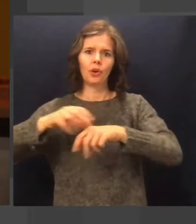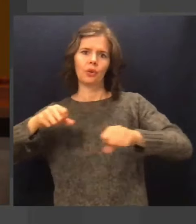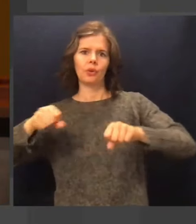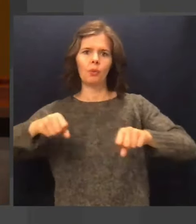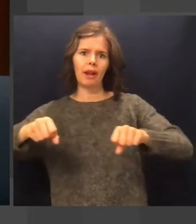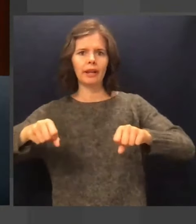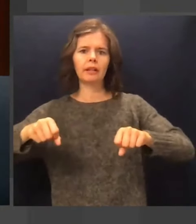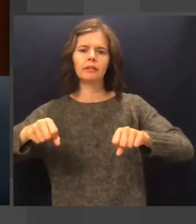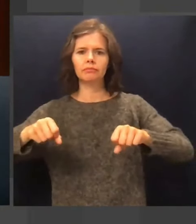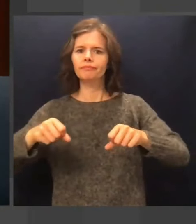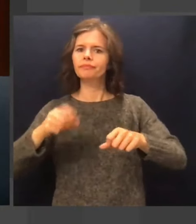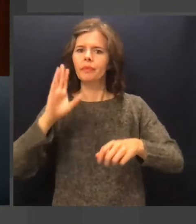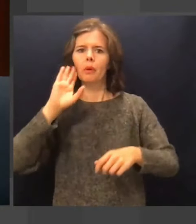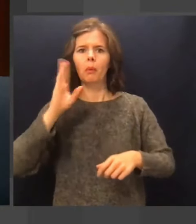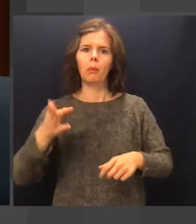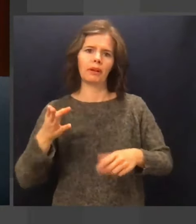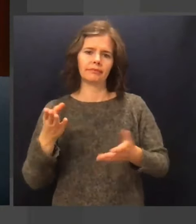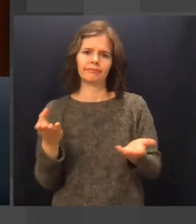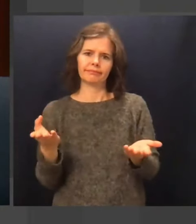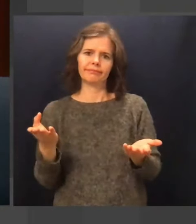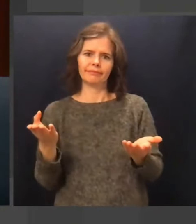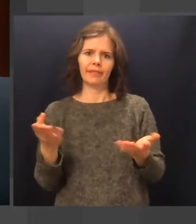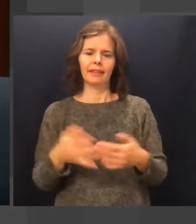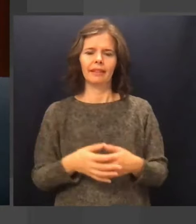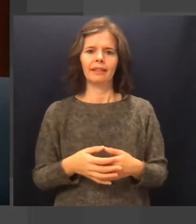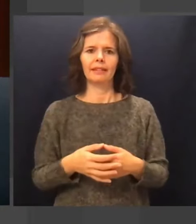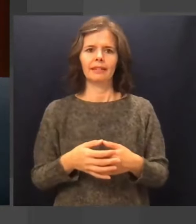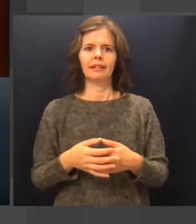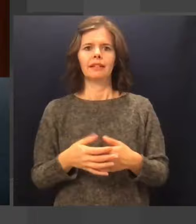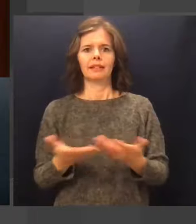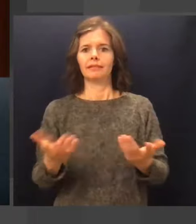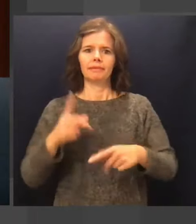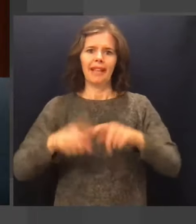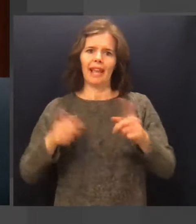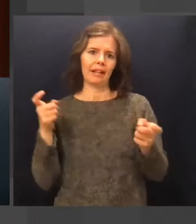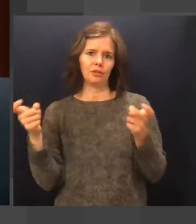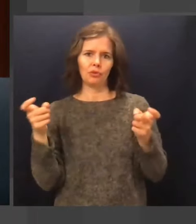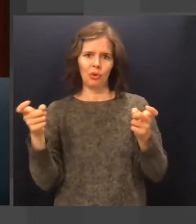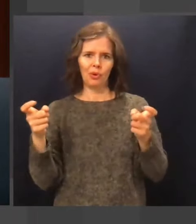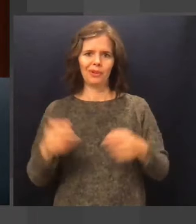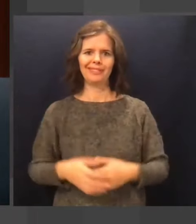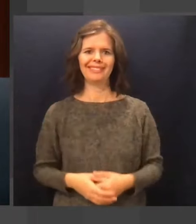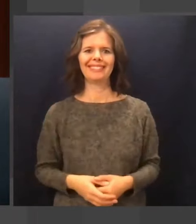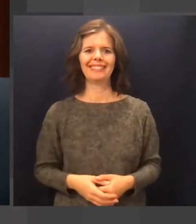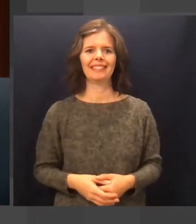BUT THERE IS DEFINITELY A FEW THAT CAN I THINK OF THAT MAYBE